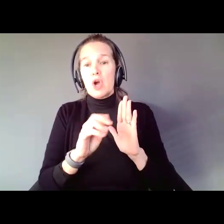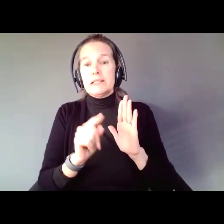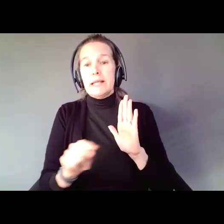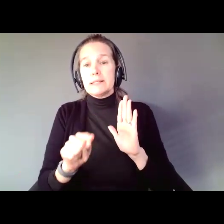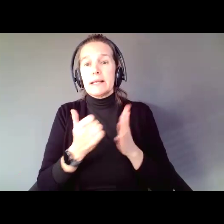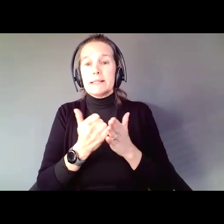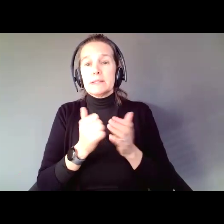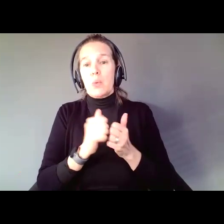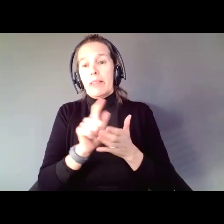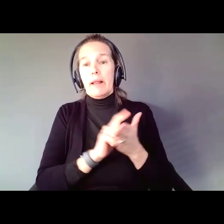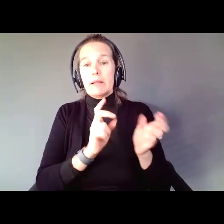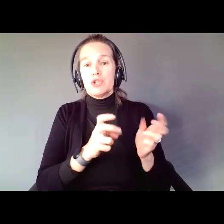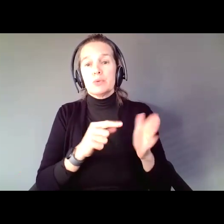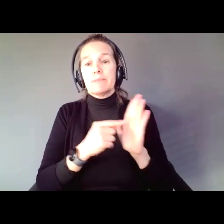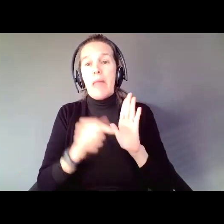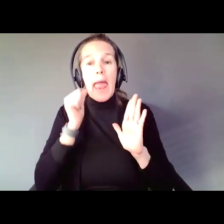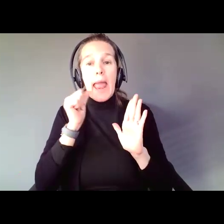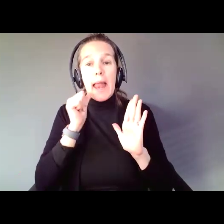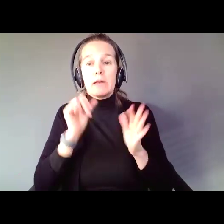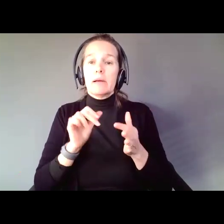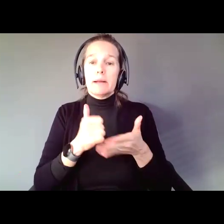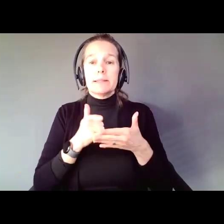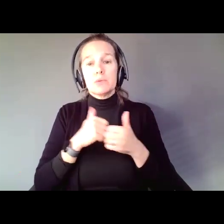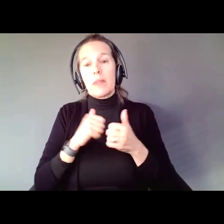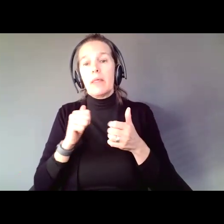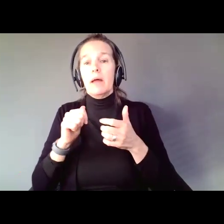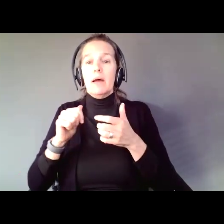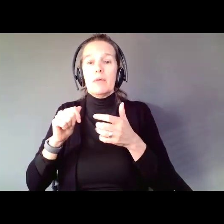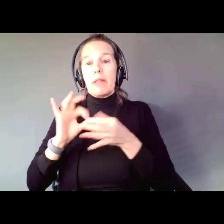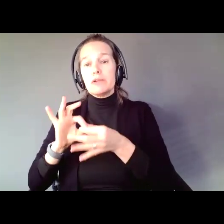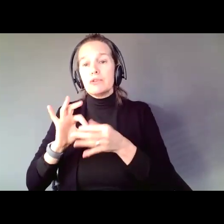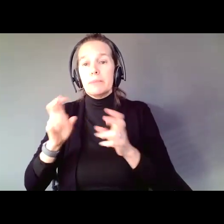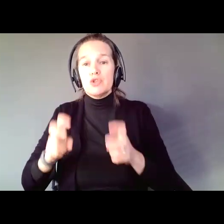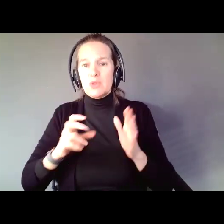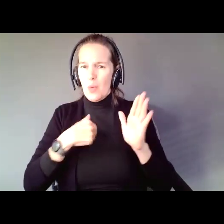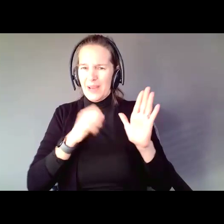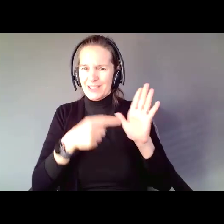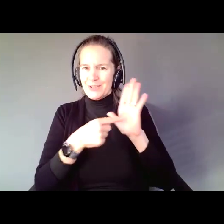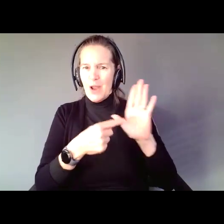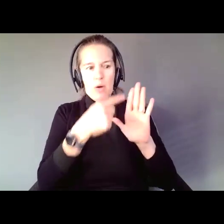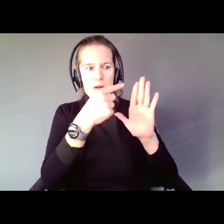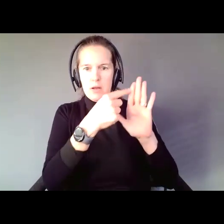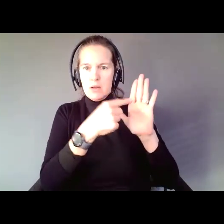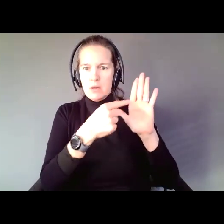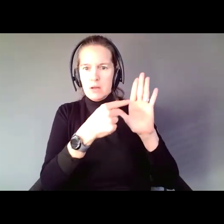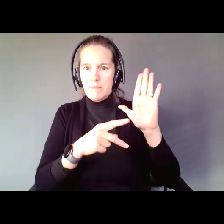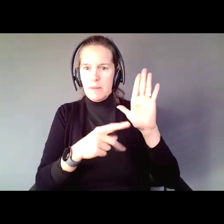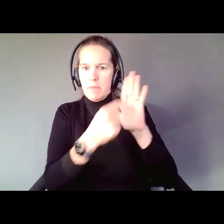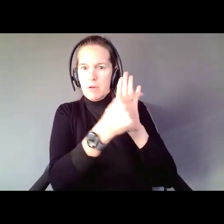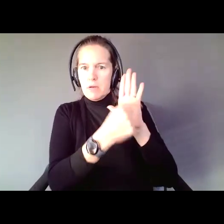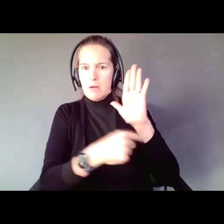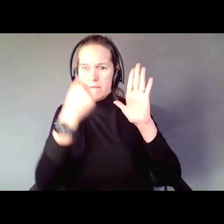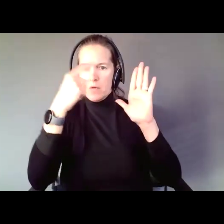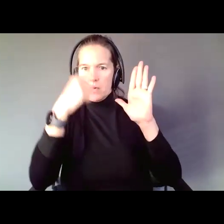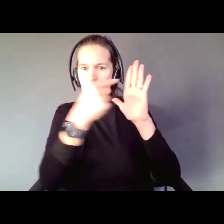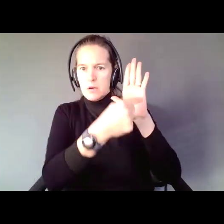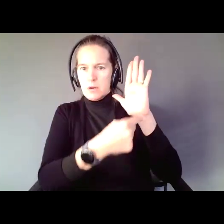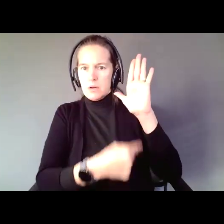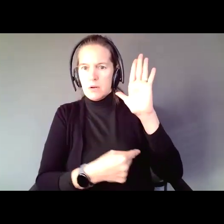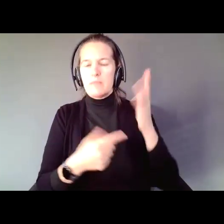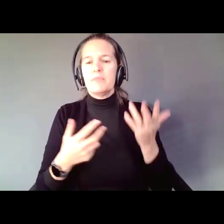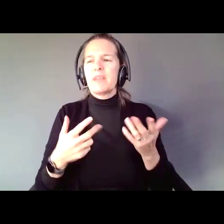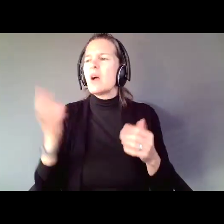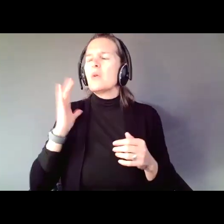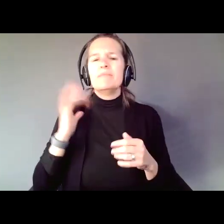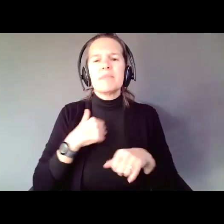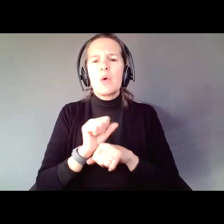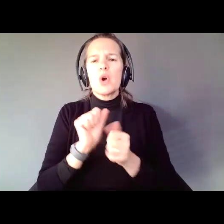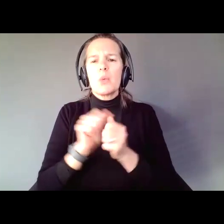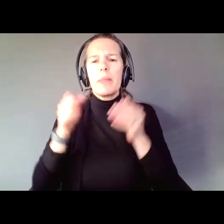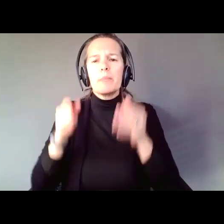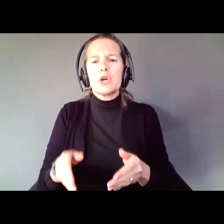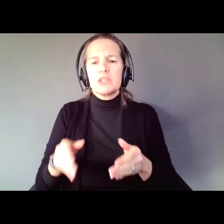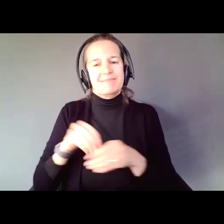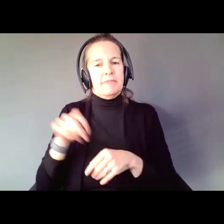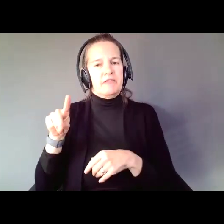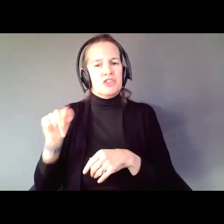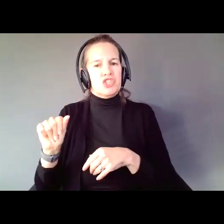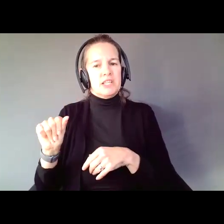An aunt works with relationship issues. So, we could show there was a working, functioning plan in place. I once worked with someone who came in to me, this was in Virginia